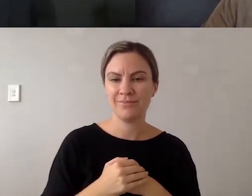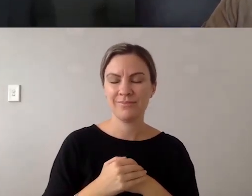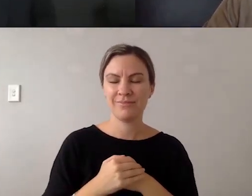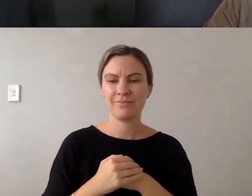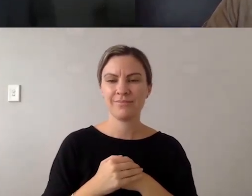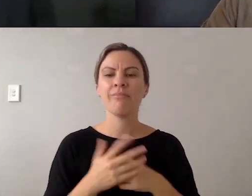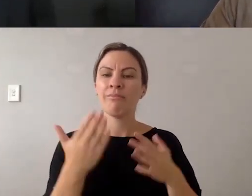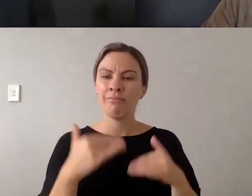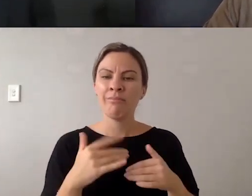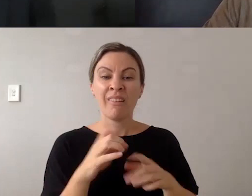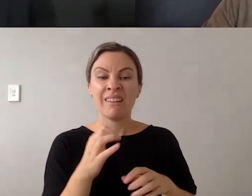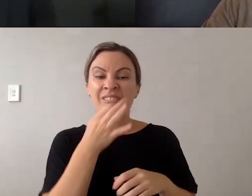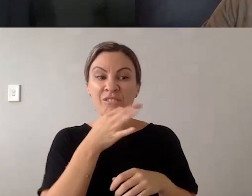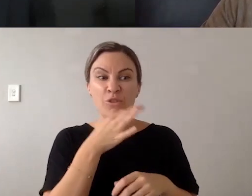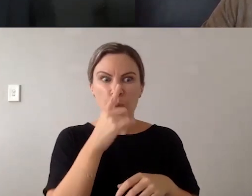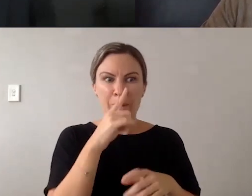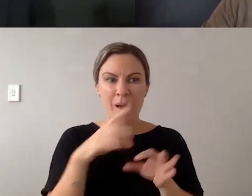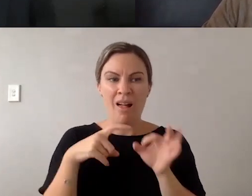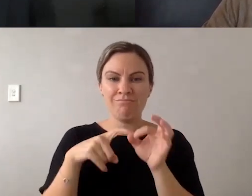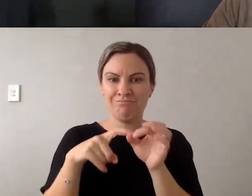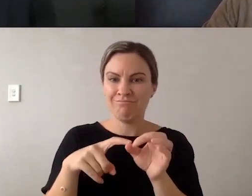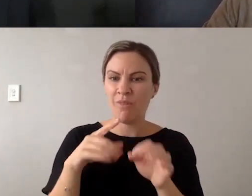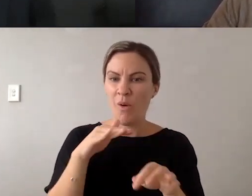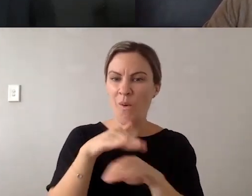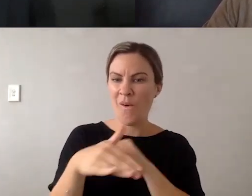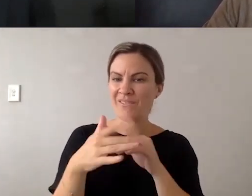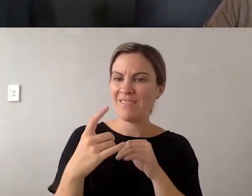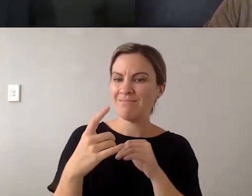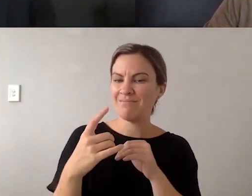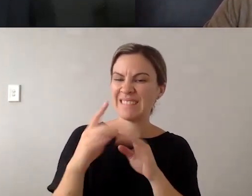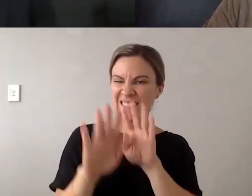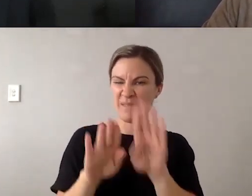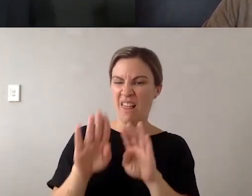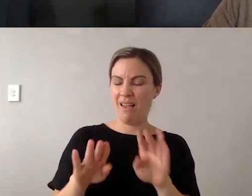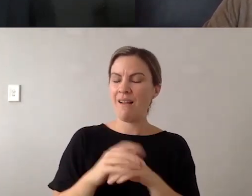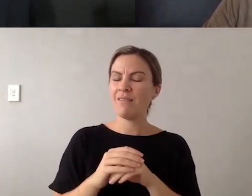question around - who looks after the leader? Do you have some